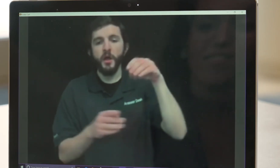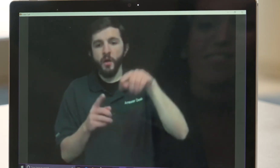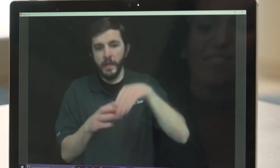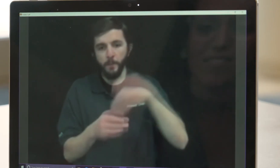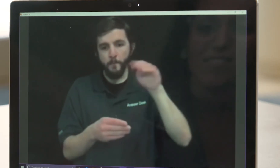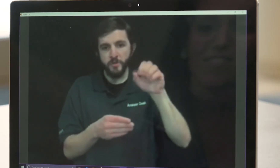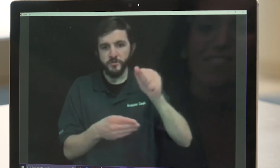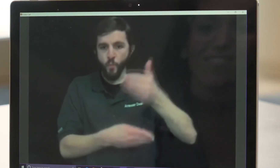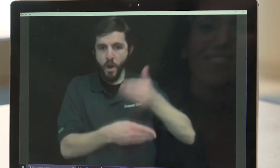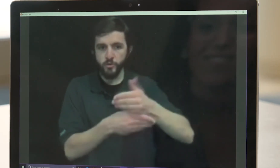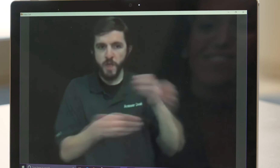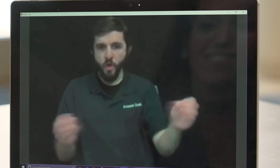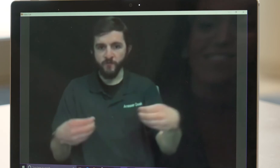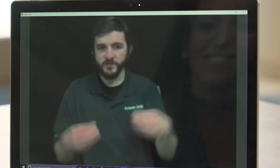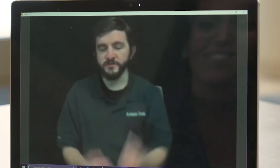in Microsoft Windows and Office.